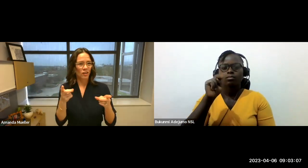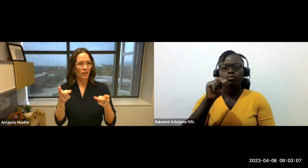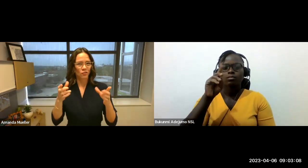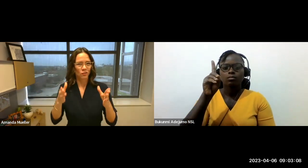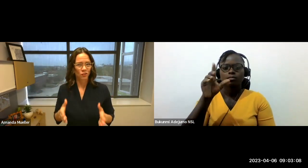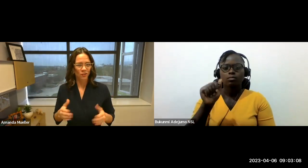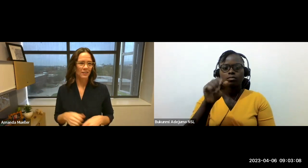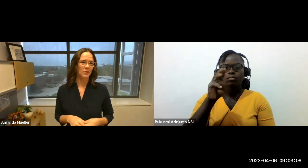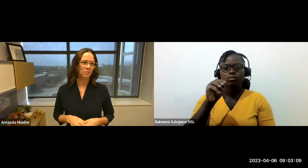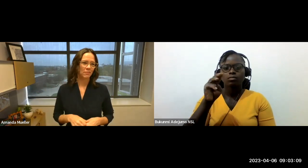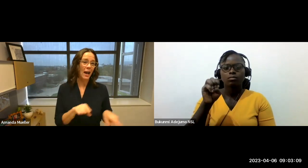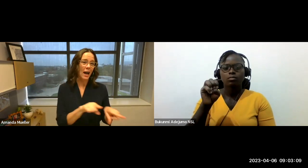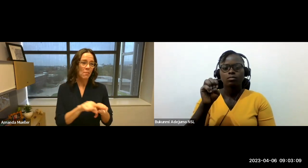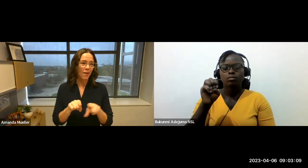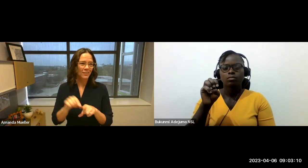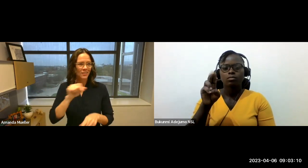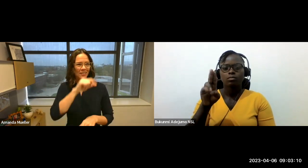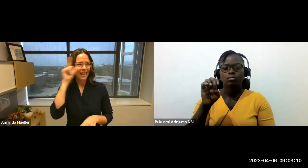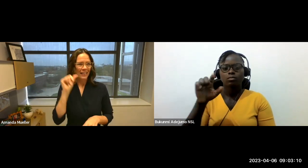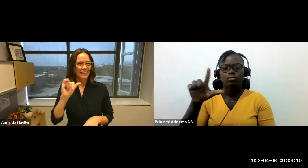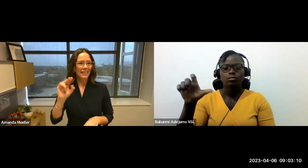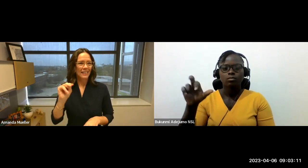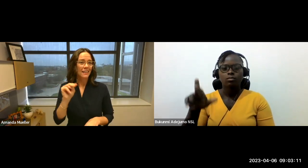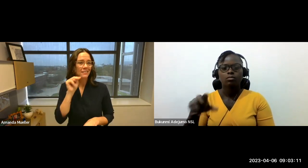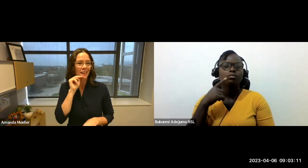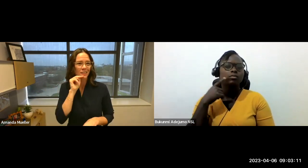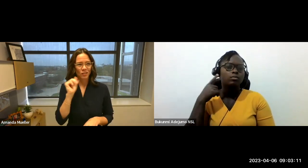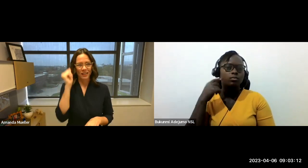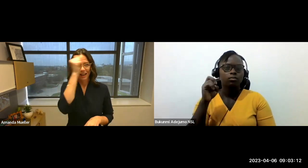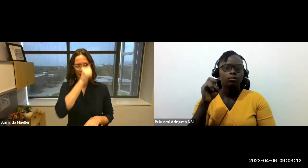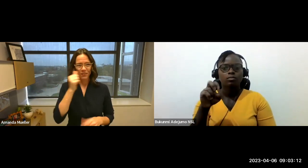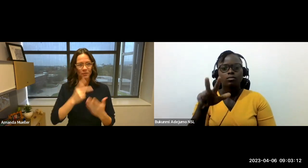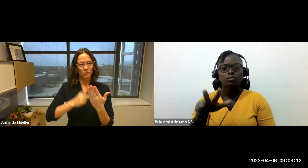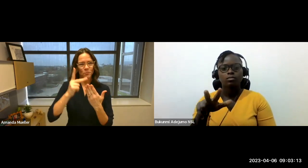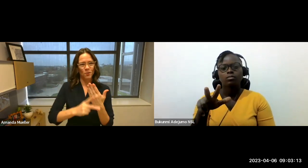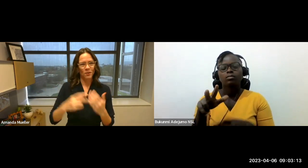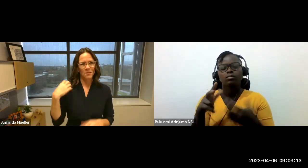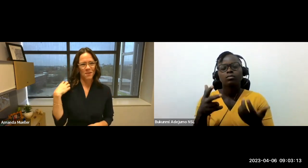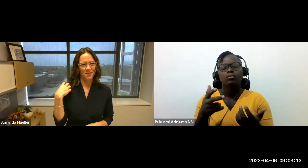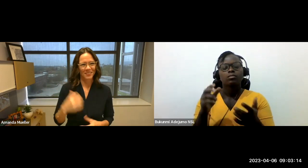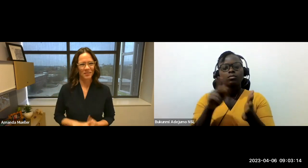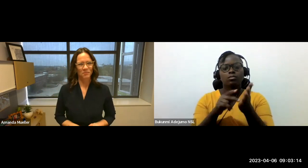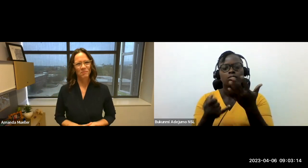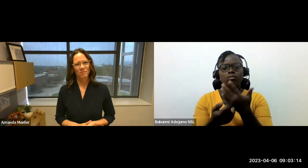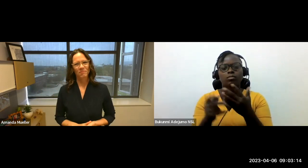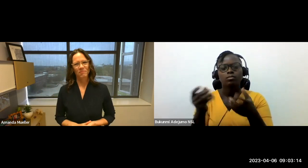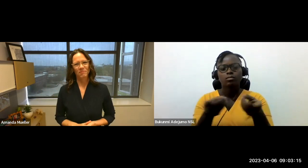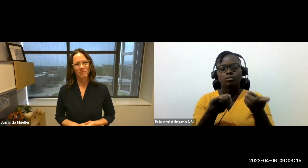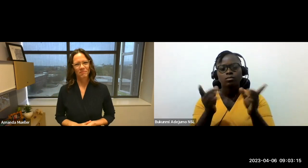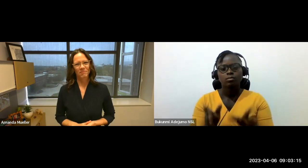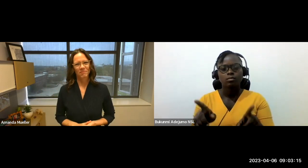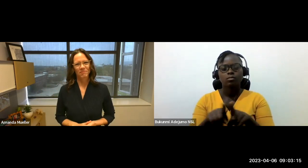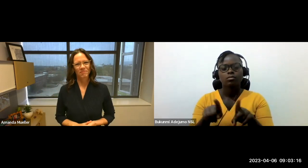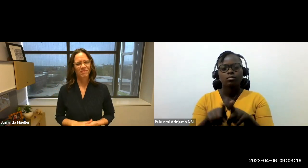I'm. The deaf. E. 3 Project Director and I'm. Also gallant at Gain Gallagher in Nigeria Officer.